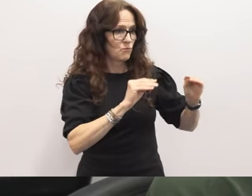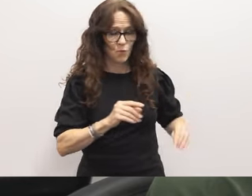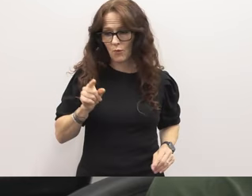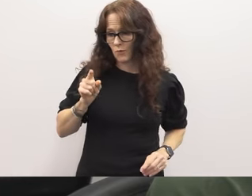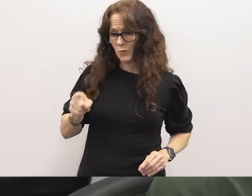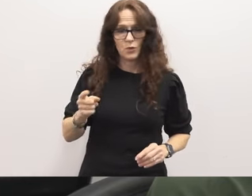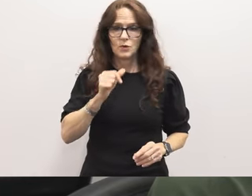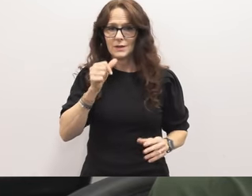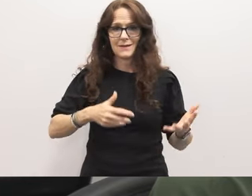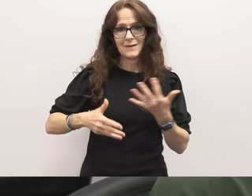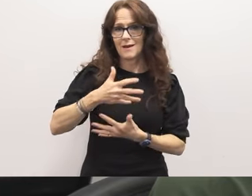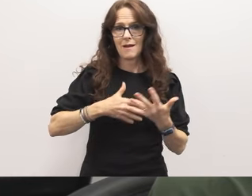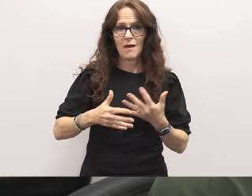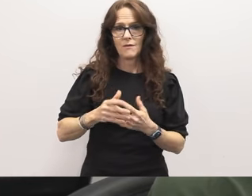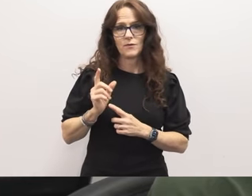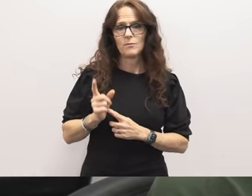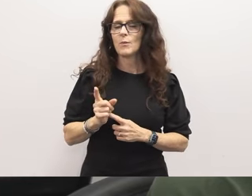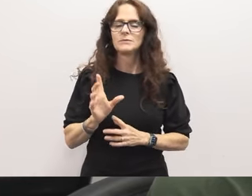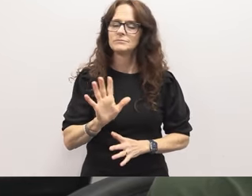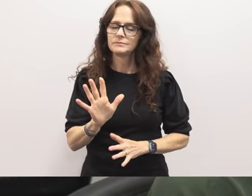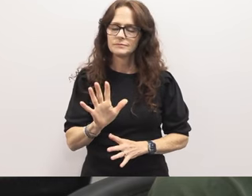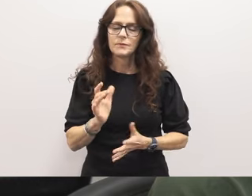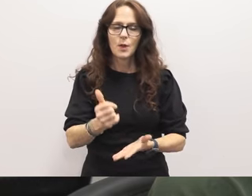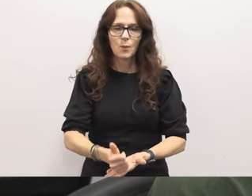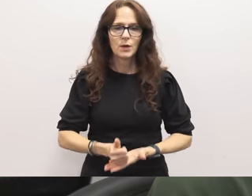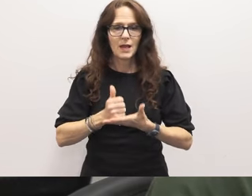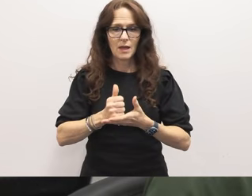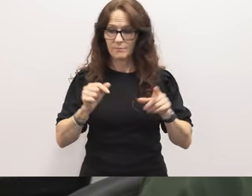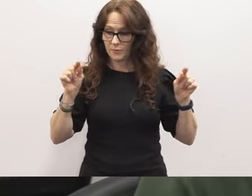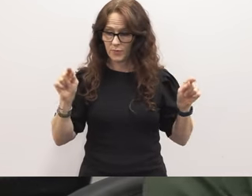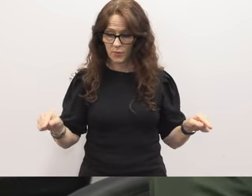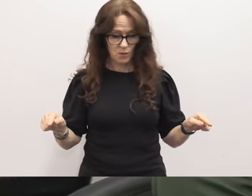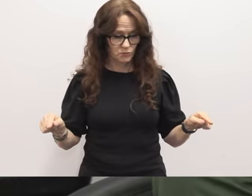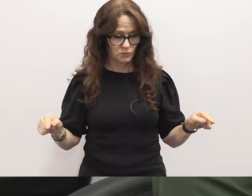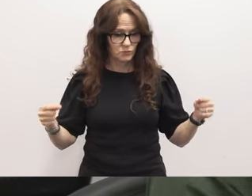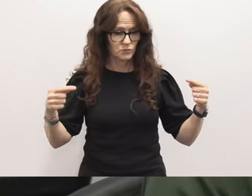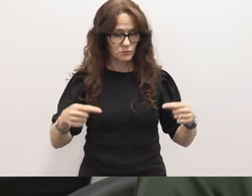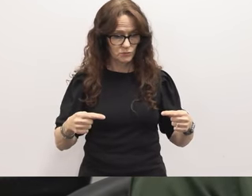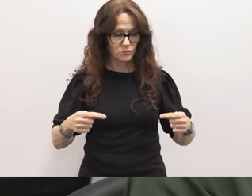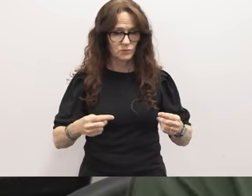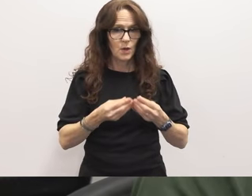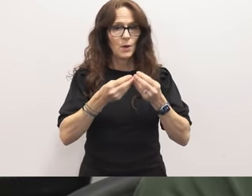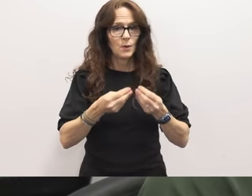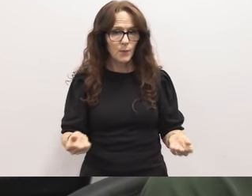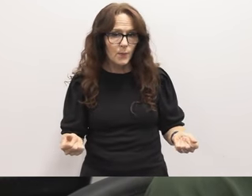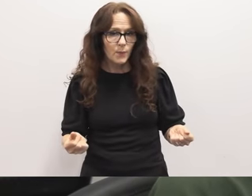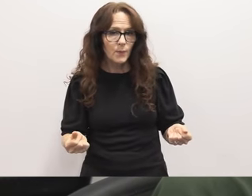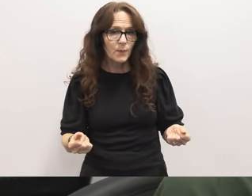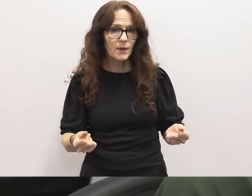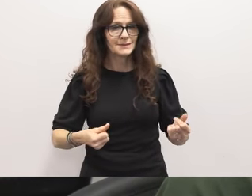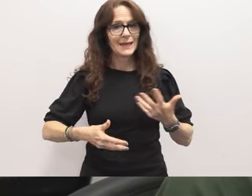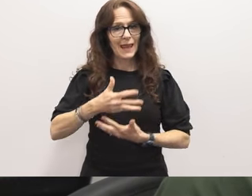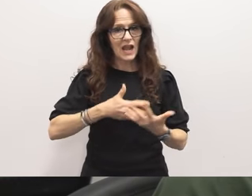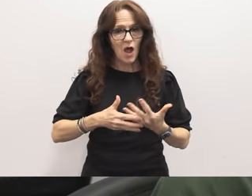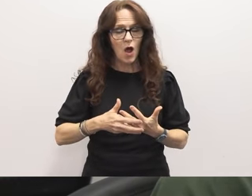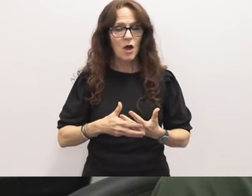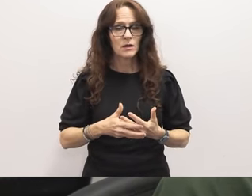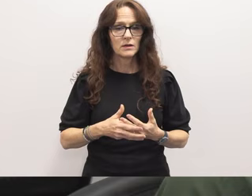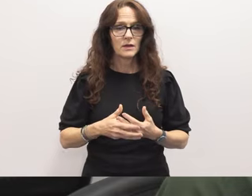because you you didn't get along for a moment. We're gonna help those students to mend fences, to get along, to foster that friendship or relationship.